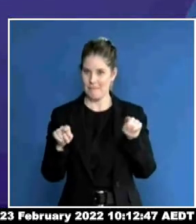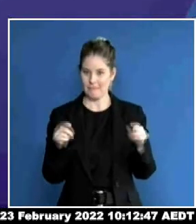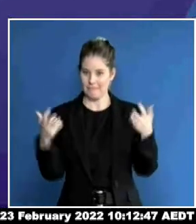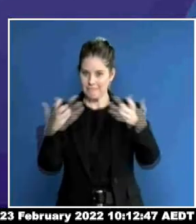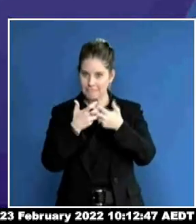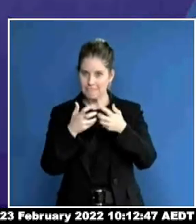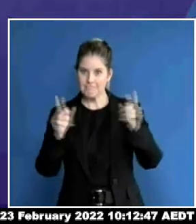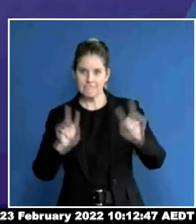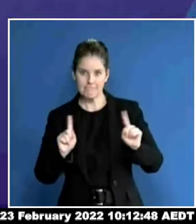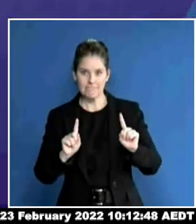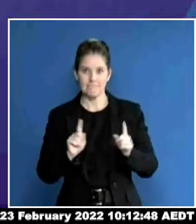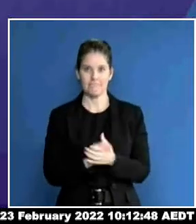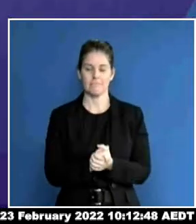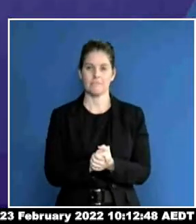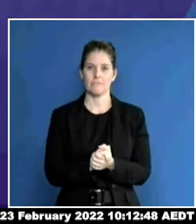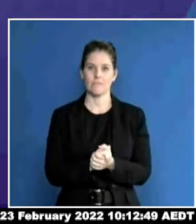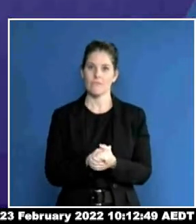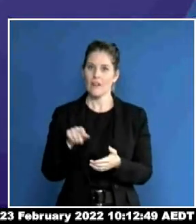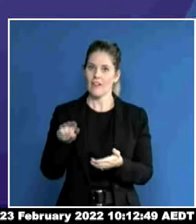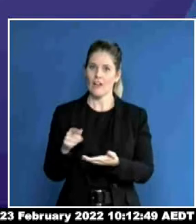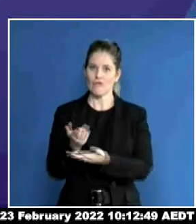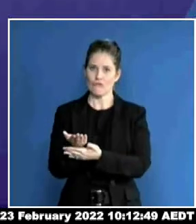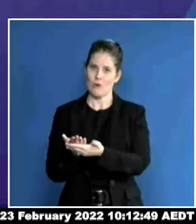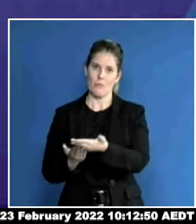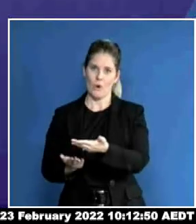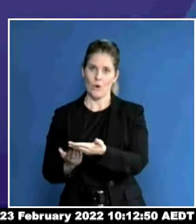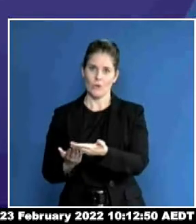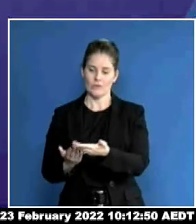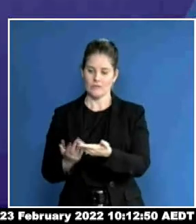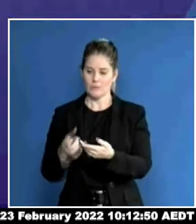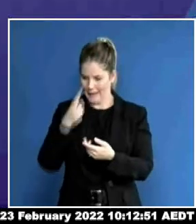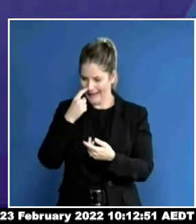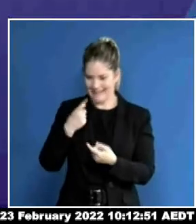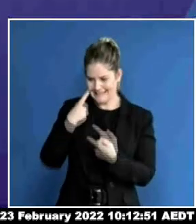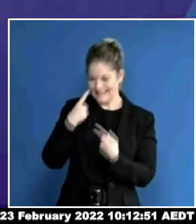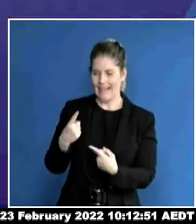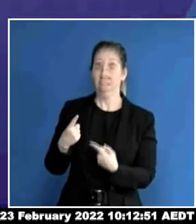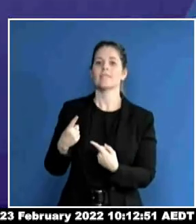emphasised throughout the course of this Royal Commission: policy questions relating